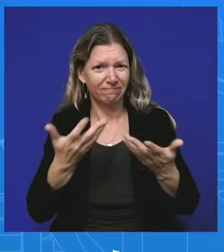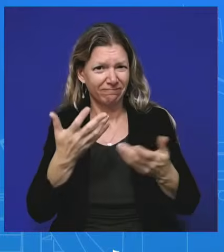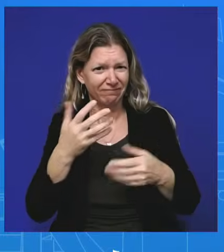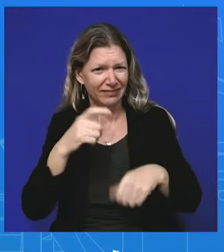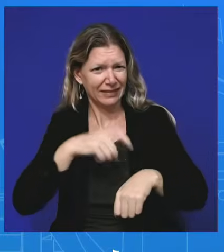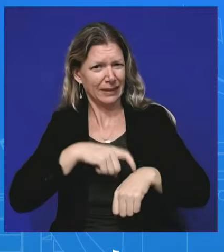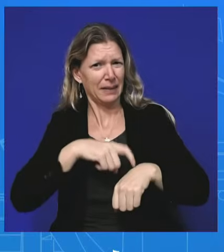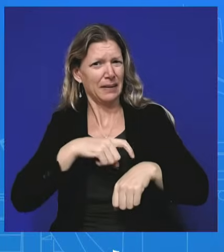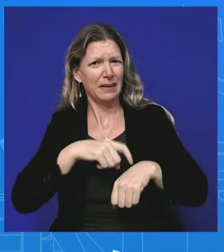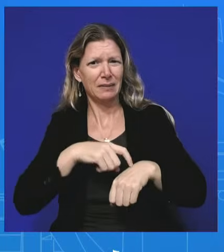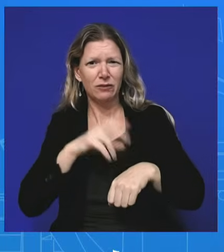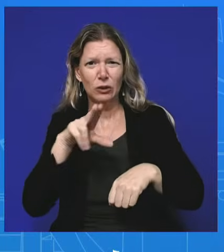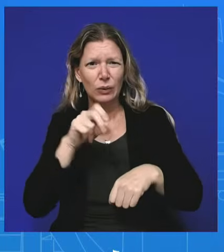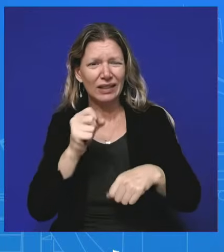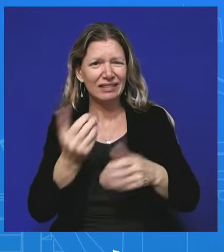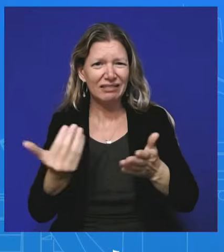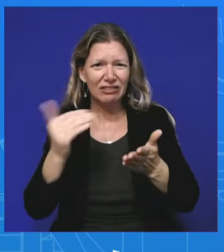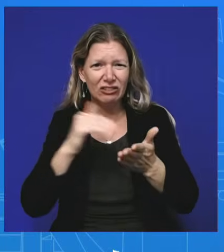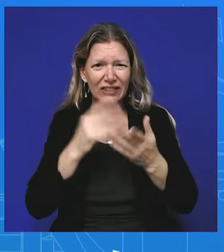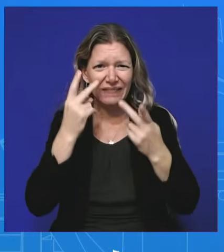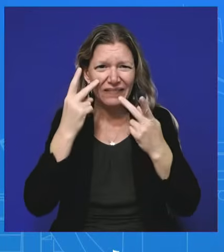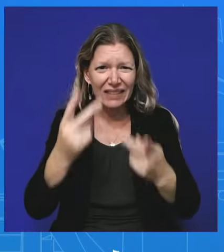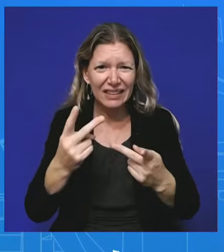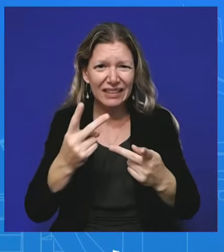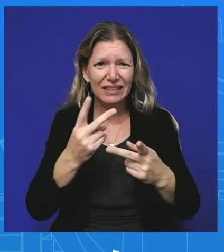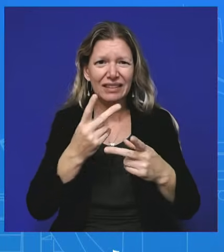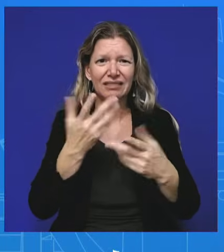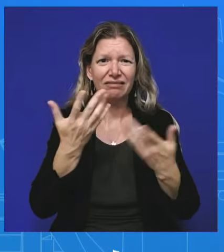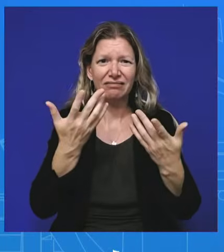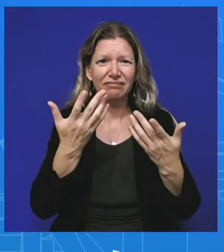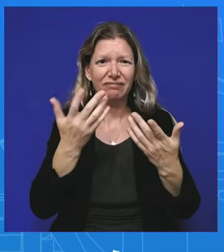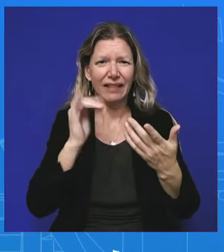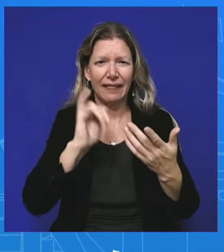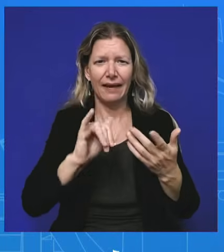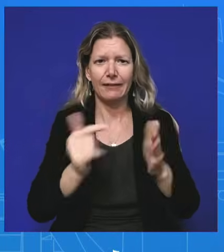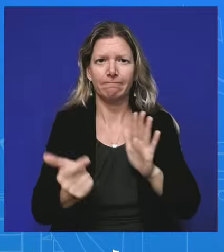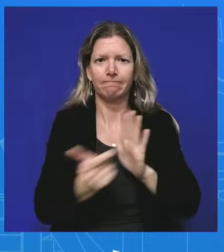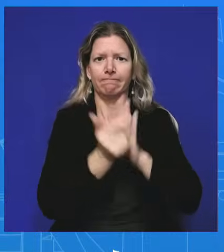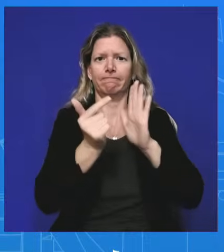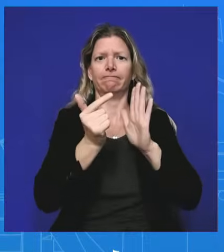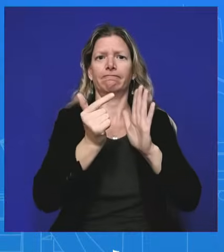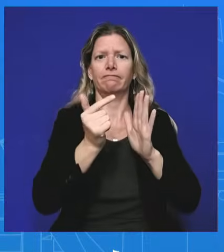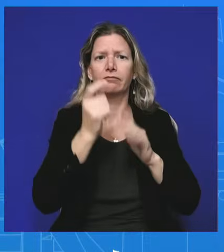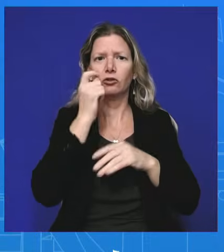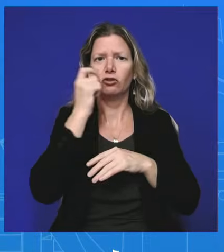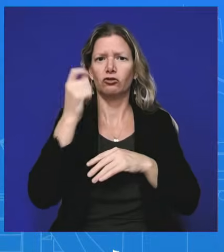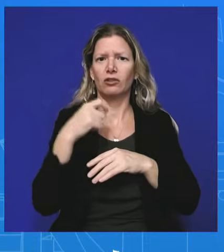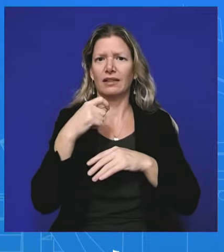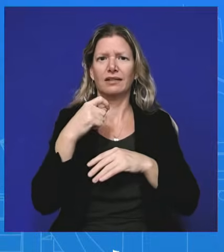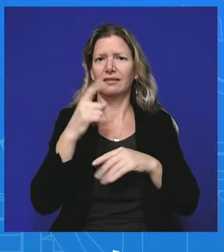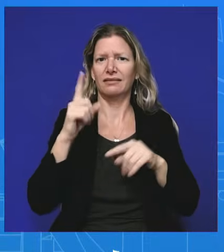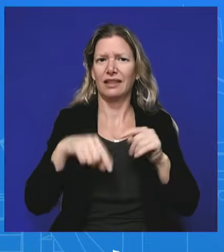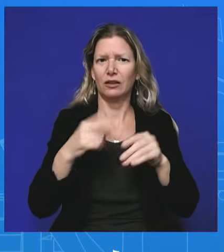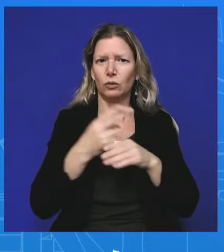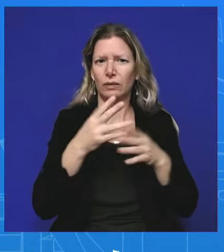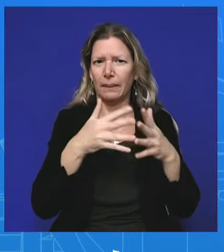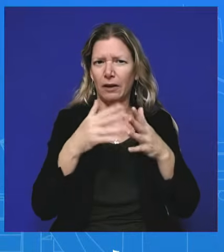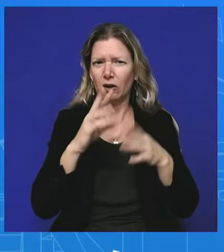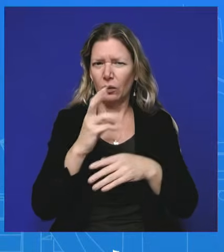Mr. Kirby: We do not encourage nor do we enable attacks using U.S.-supplied weapons systems inside Russian territory. That's the policy. That has not changed.